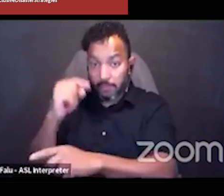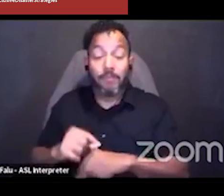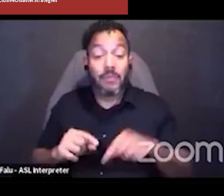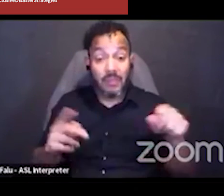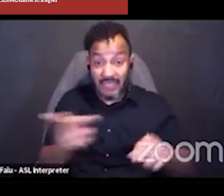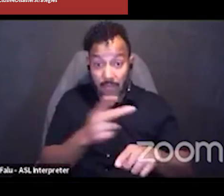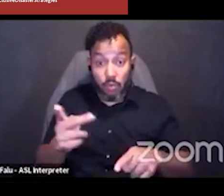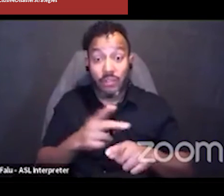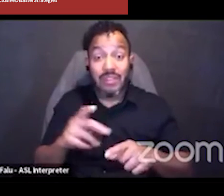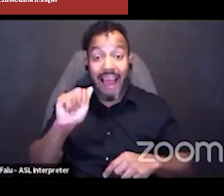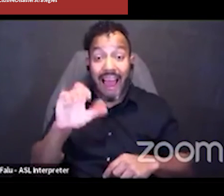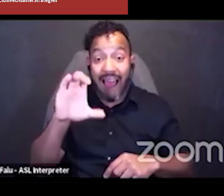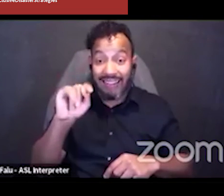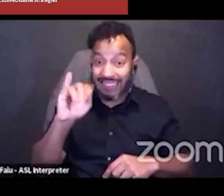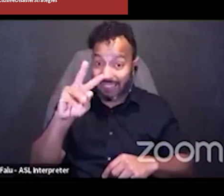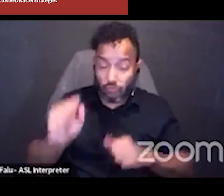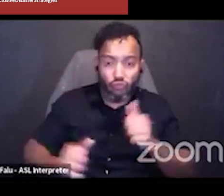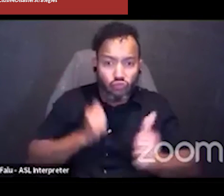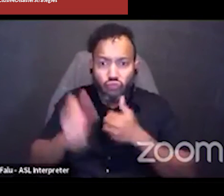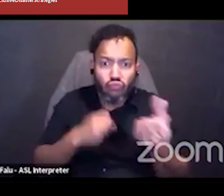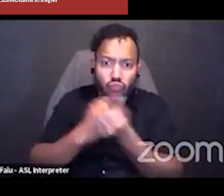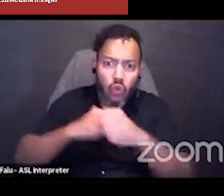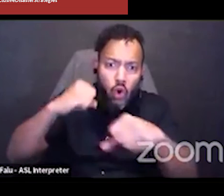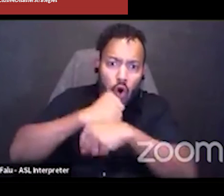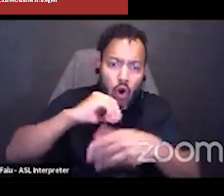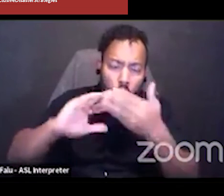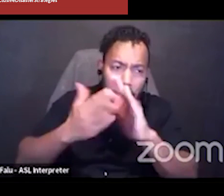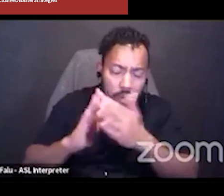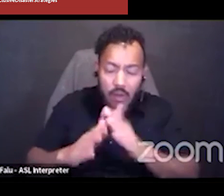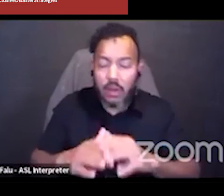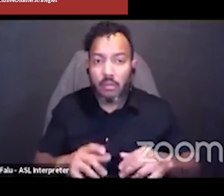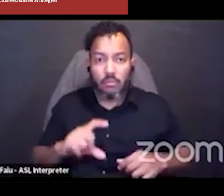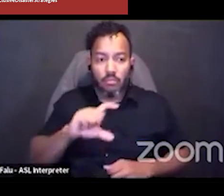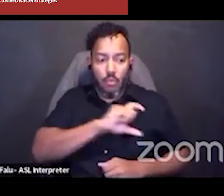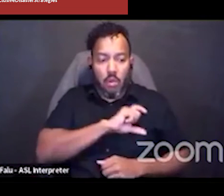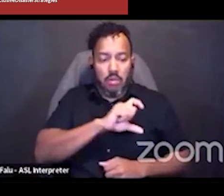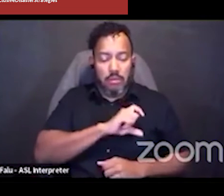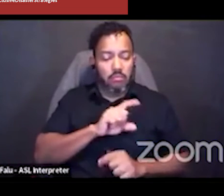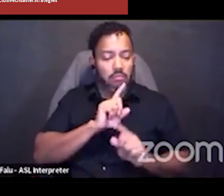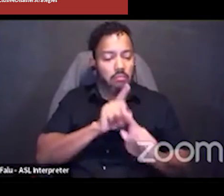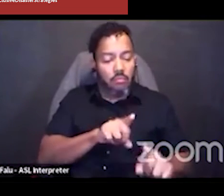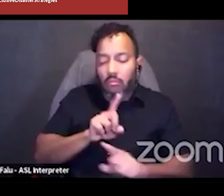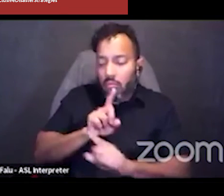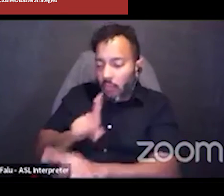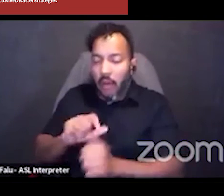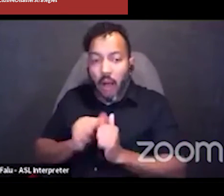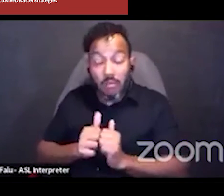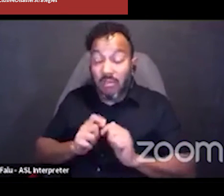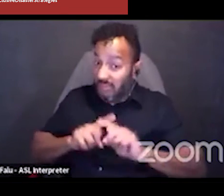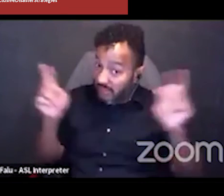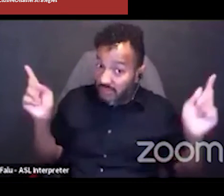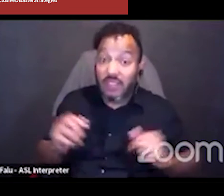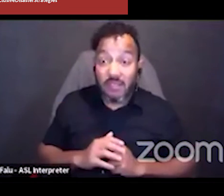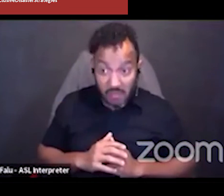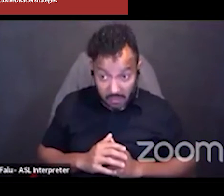And when there are injuries, in hospitals when there's activist hundreds nearby sometimes